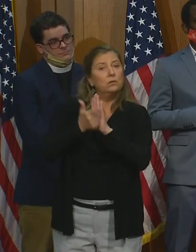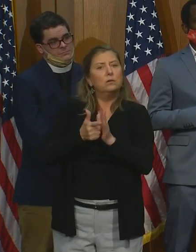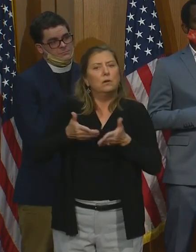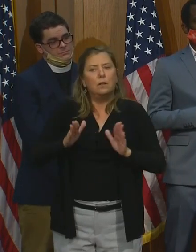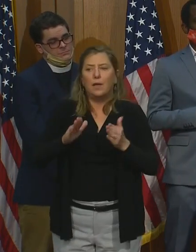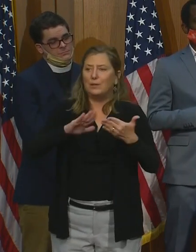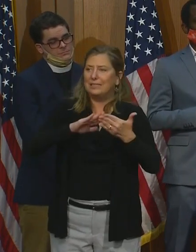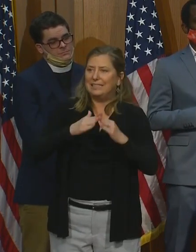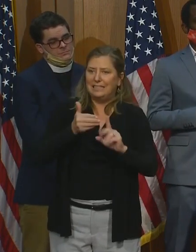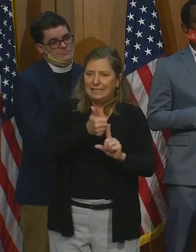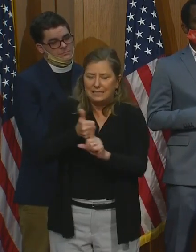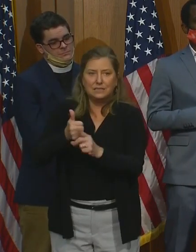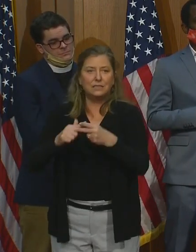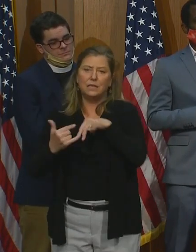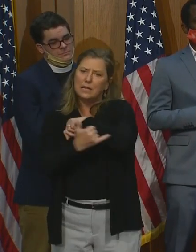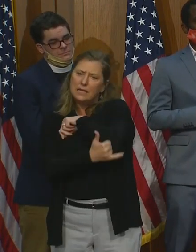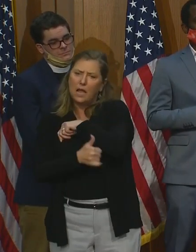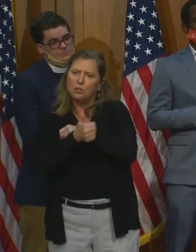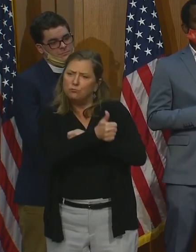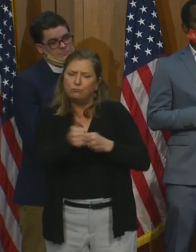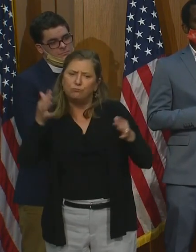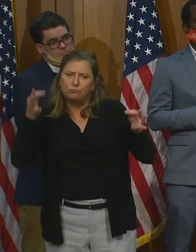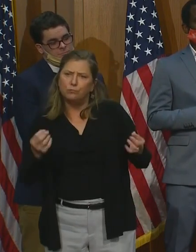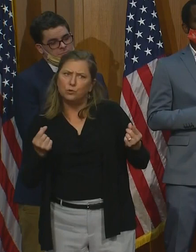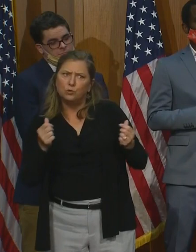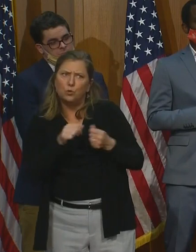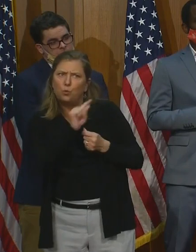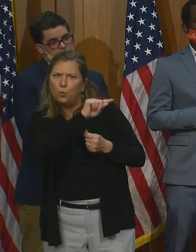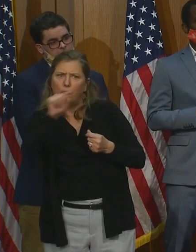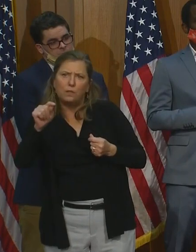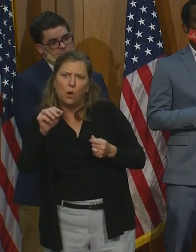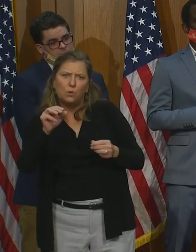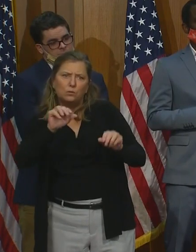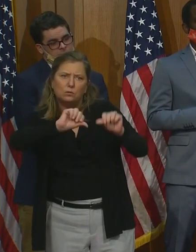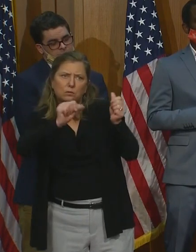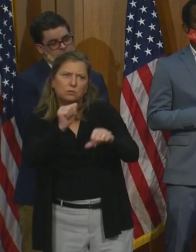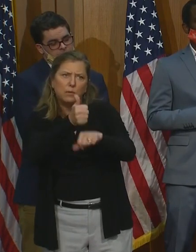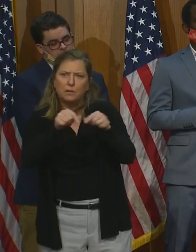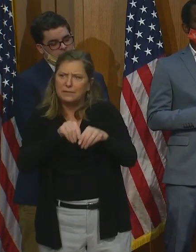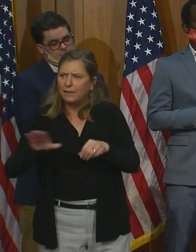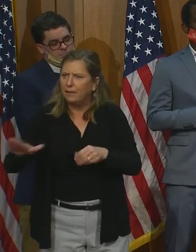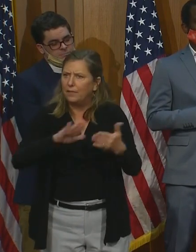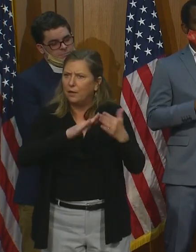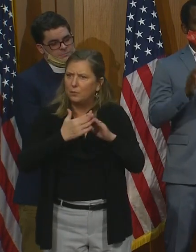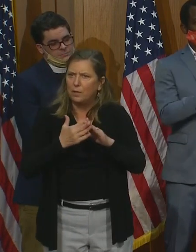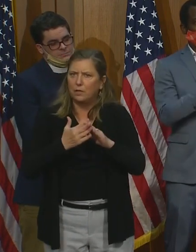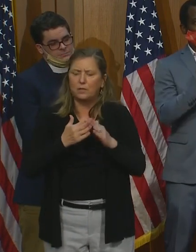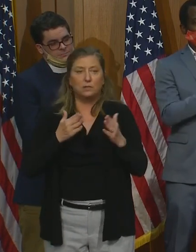THIS YEAR I PROPOSED LEGISLATION TO LET CITIES AND